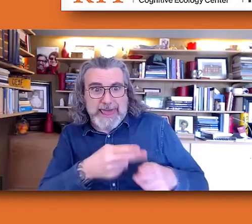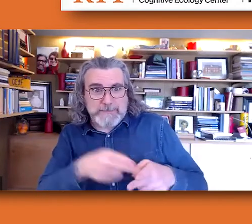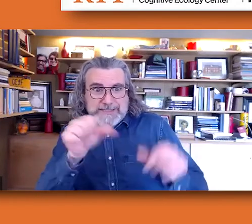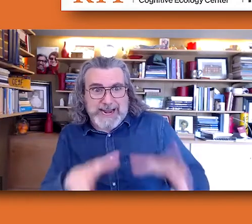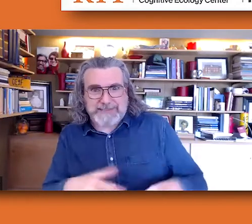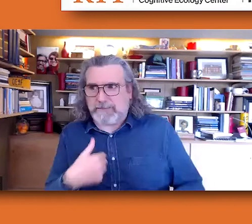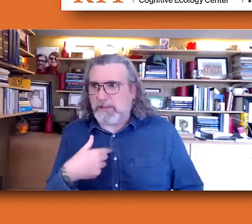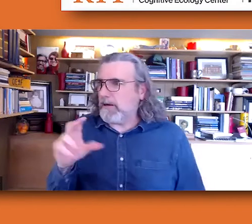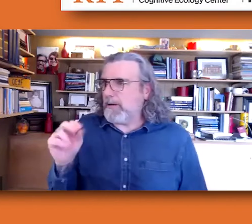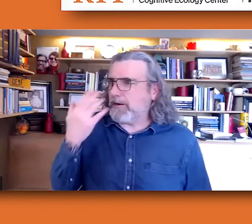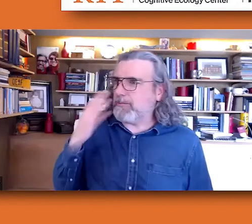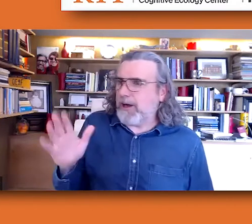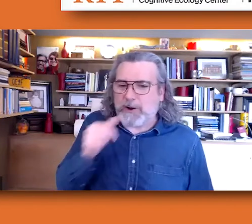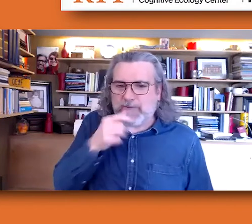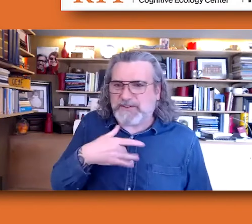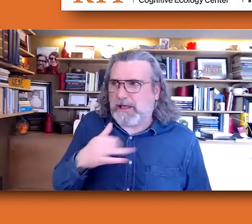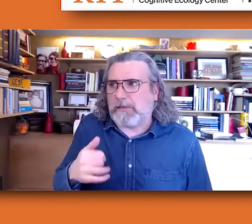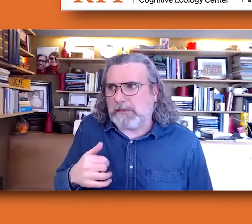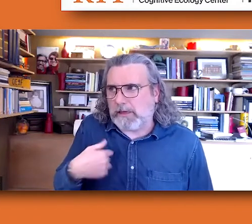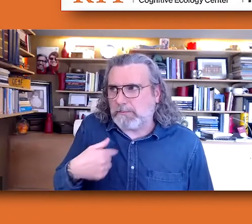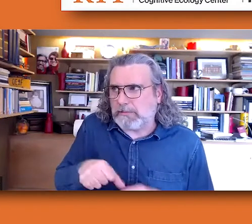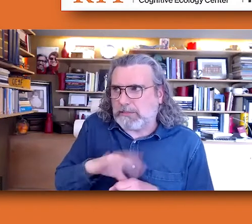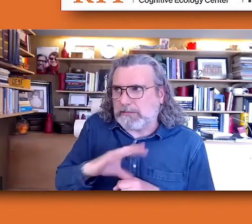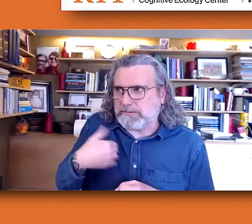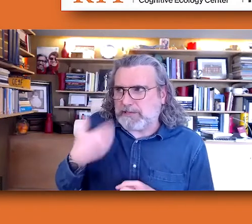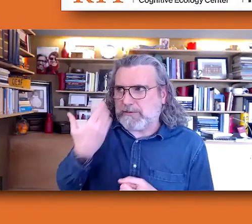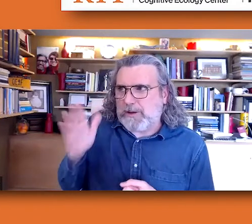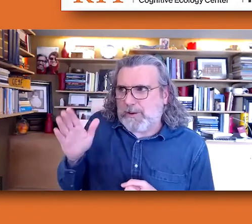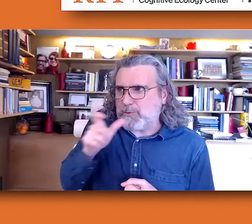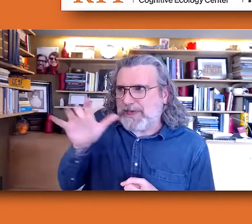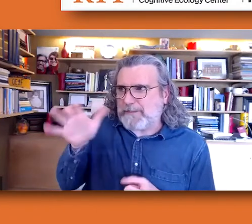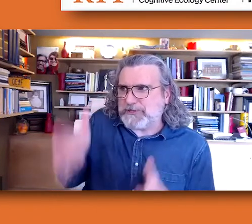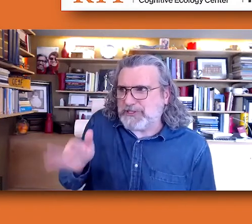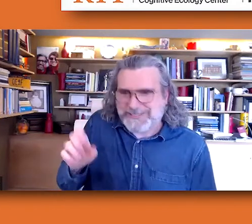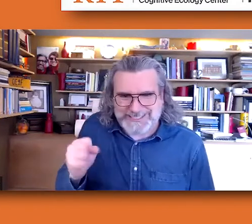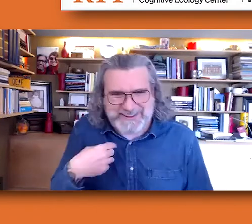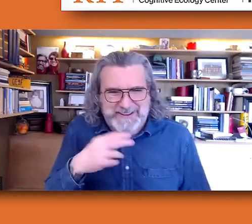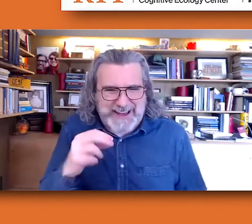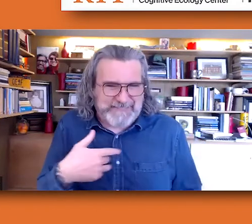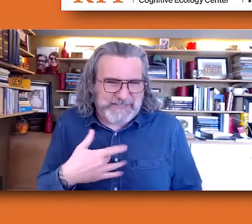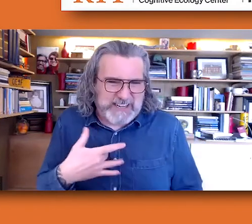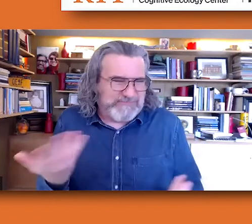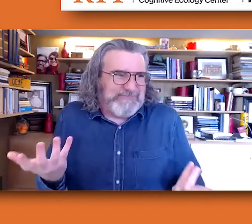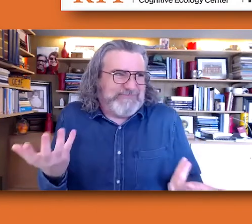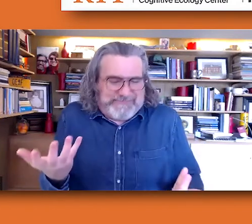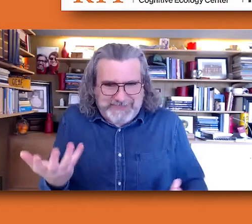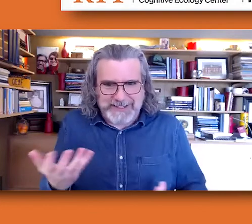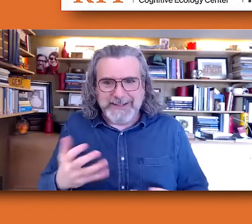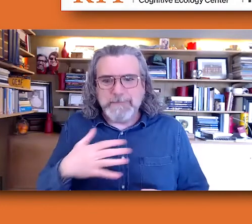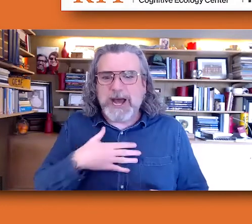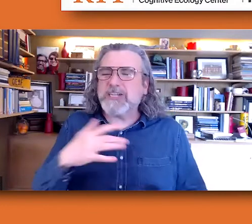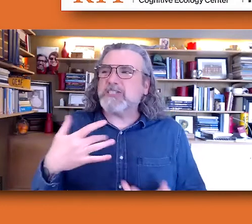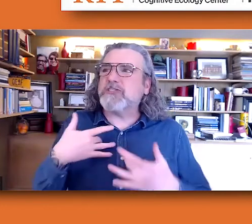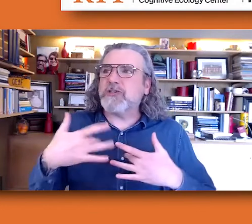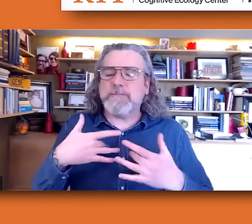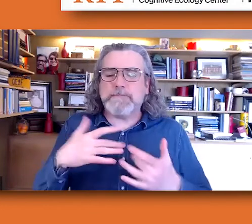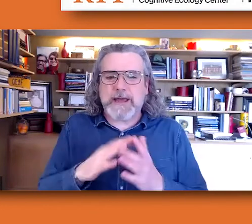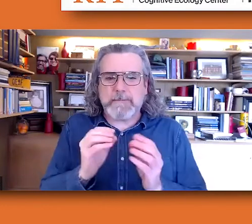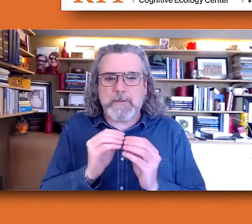I don't feel as though I I need to prove myself. Um, I don't feel like a bad person, because I don't know